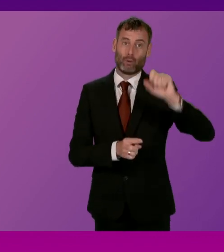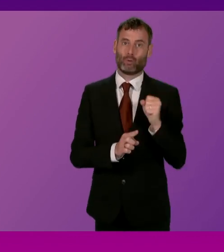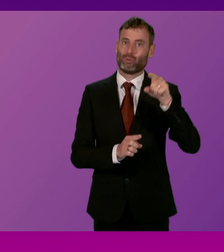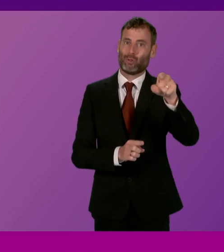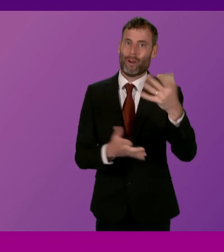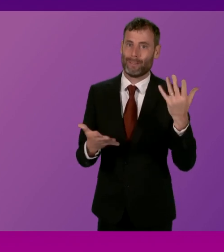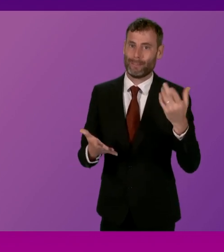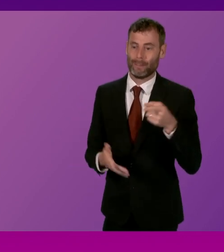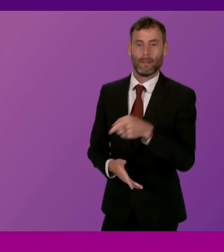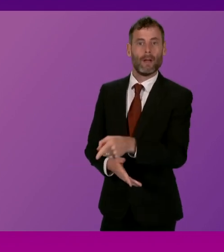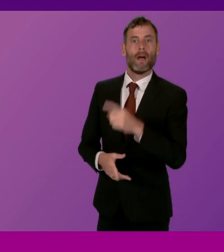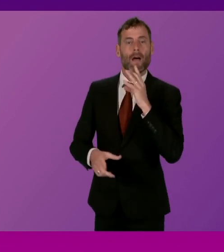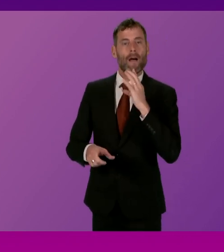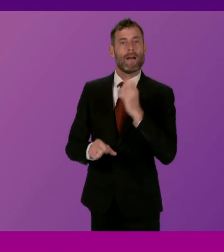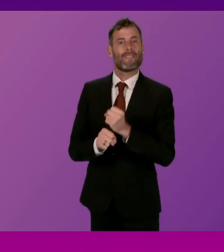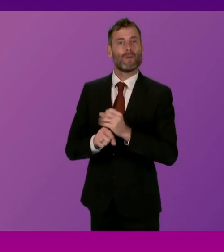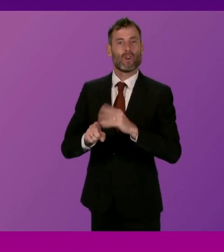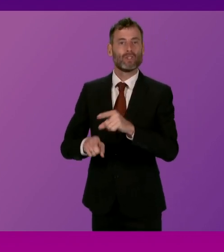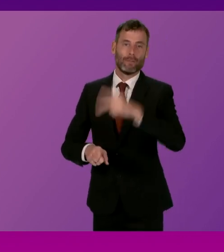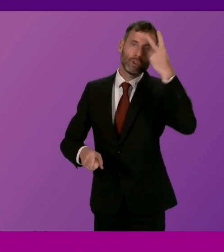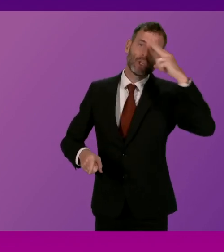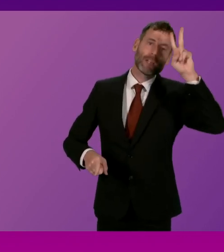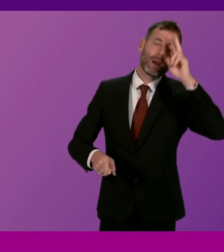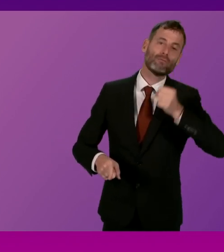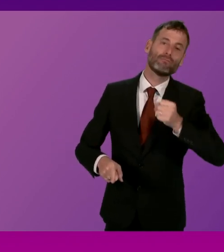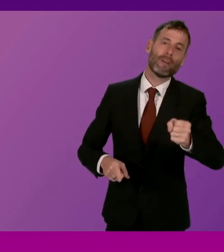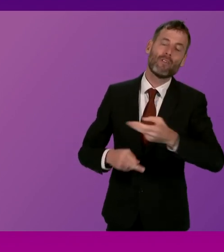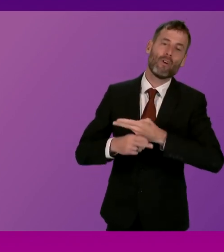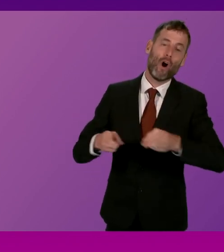and latest broken promise will negatively impact on Scotland’s ambitions for net zero,